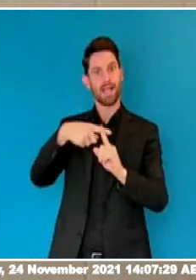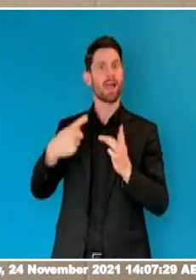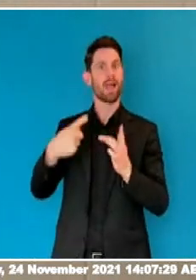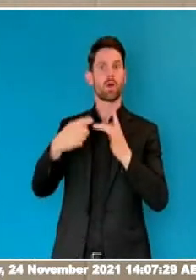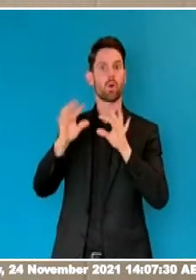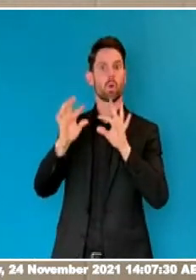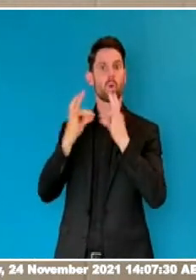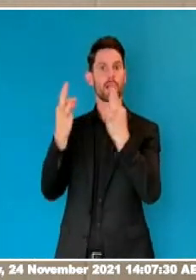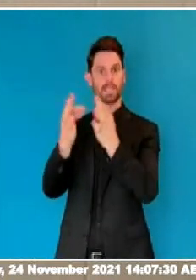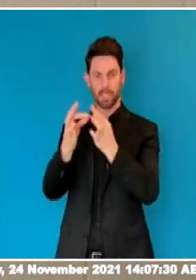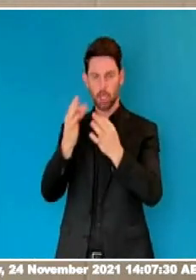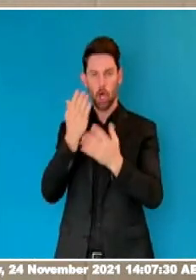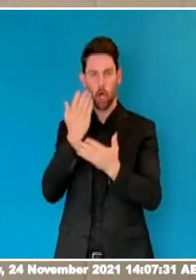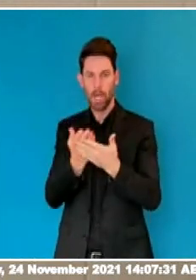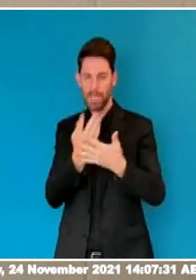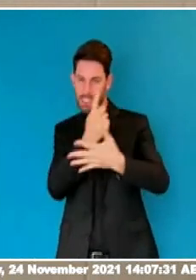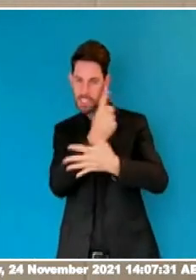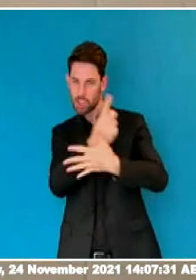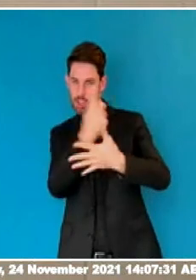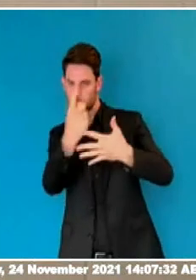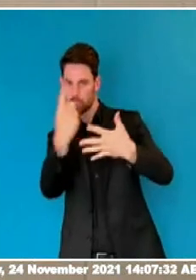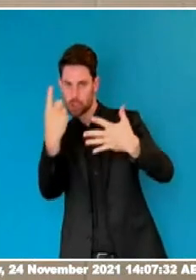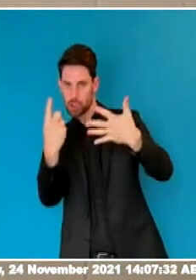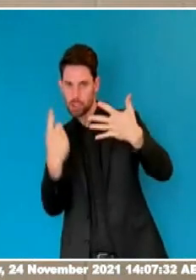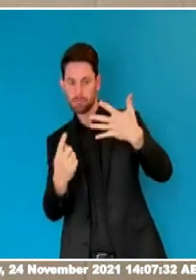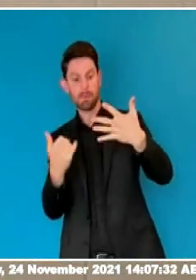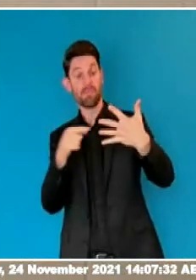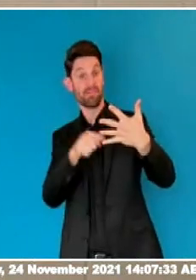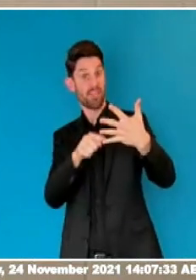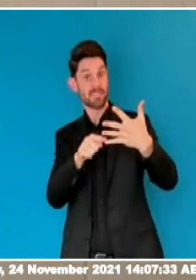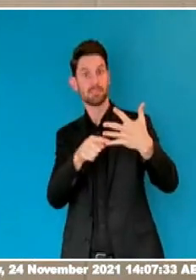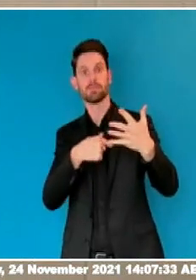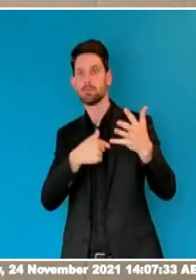the individual work or forming part of the steering committee for that work.